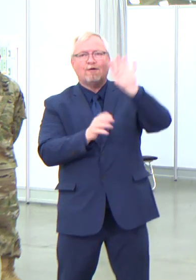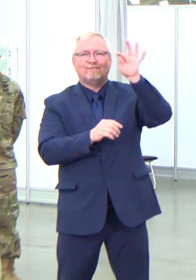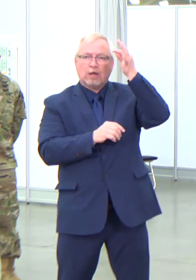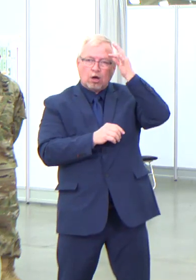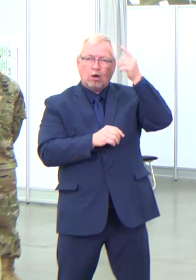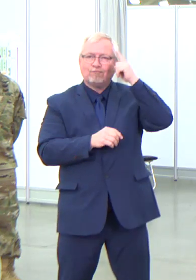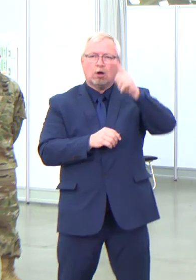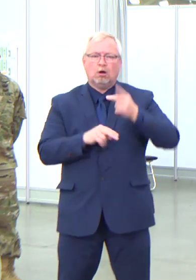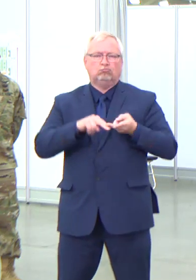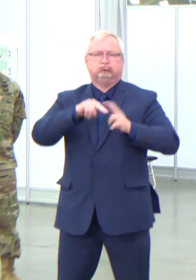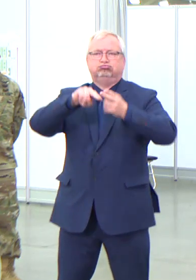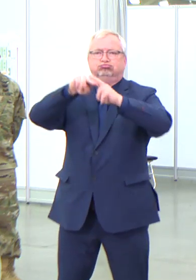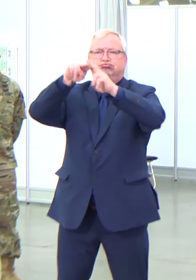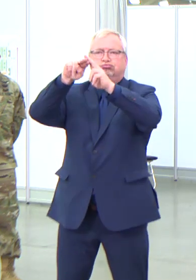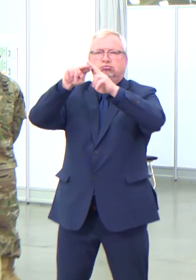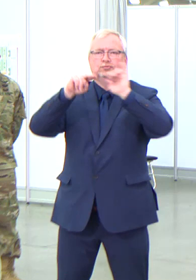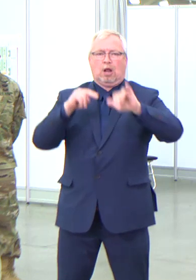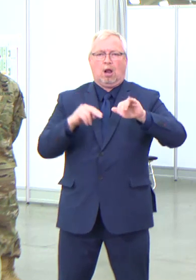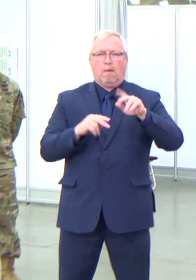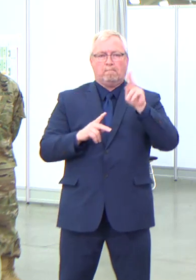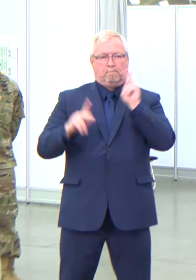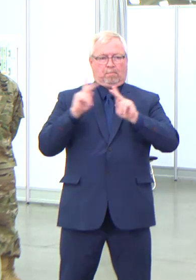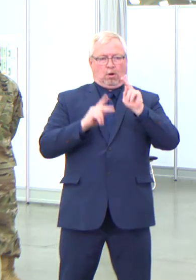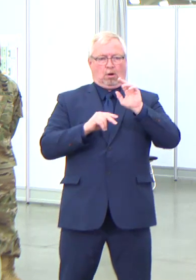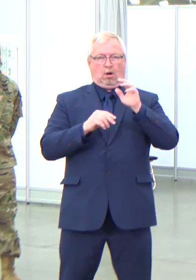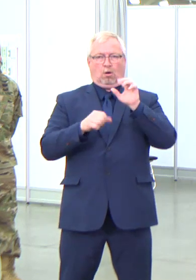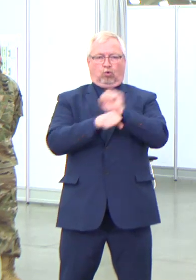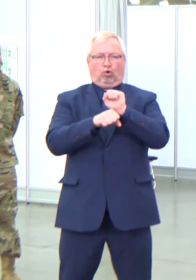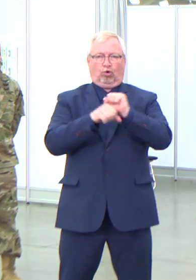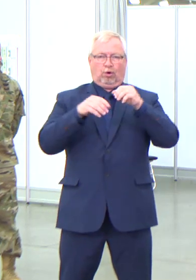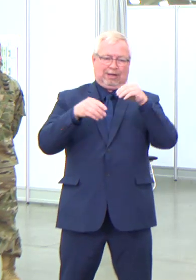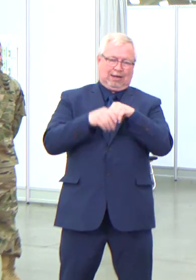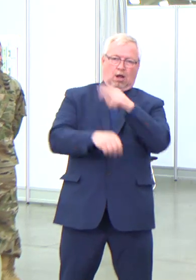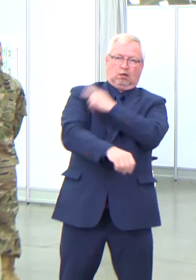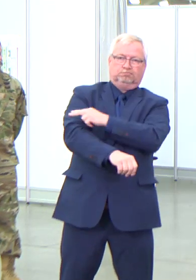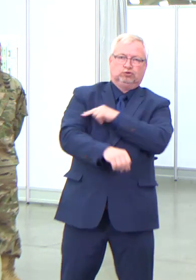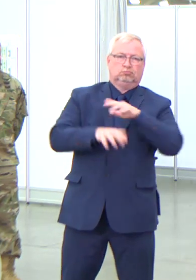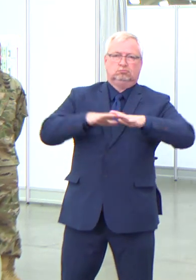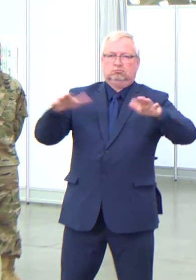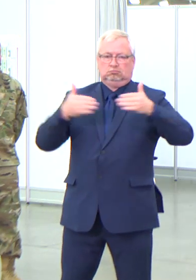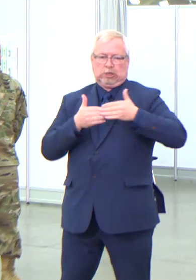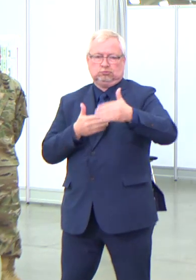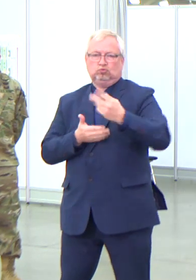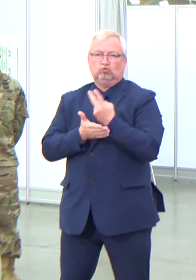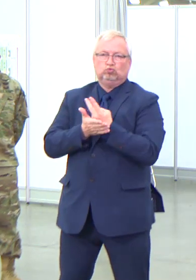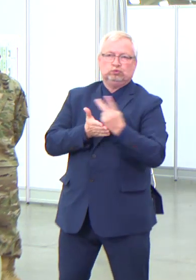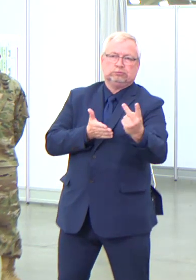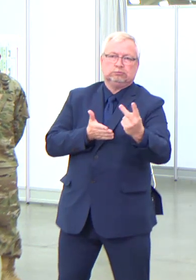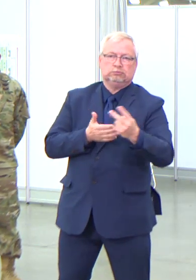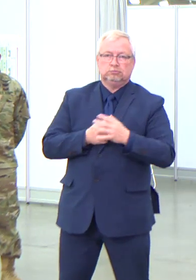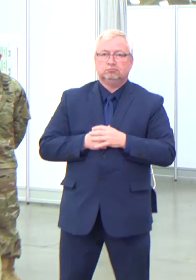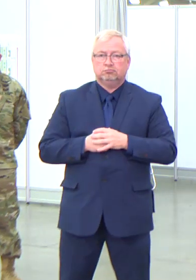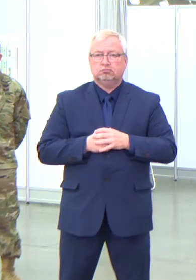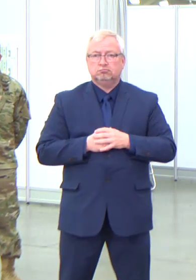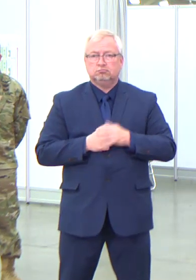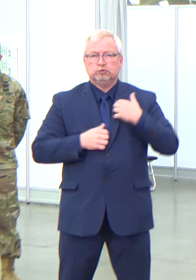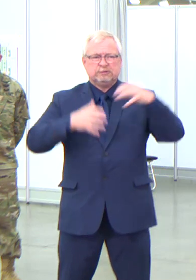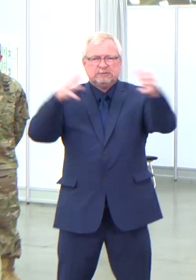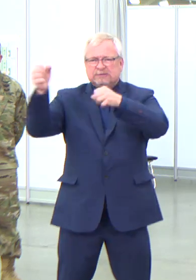be a massive surge in volume over the next weeks. We have looked throughout our hospital